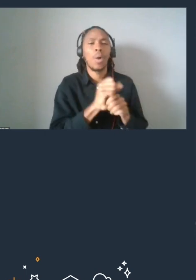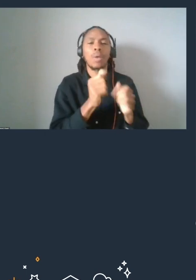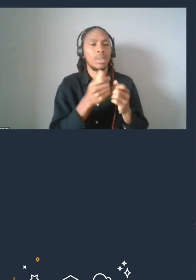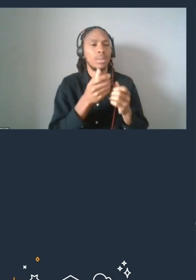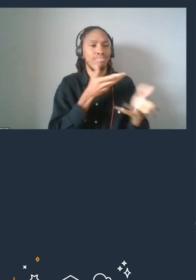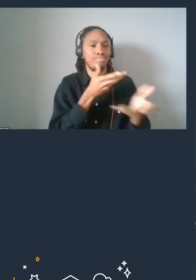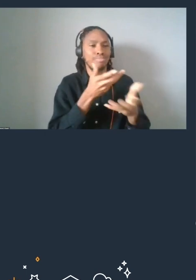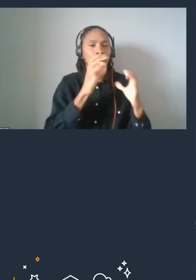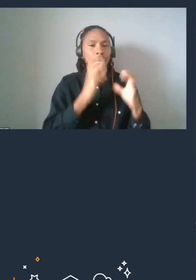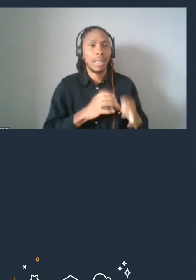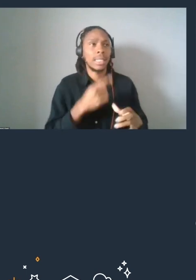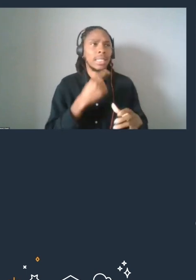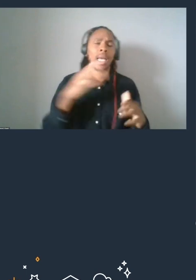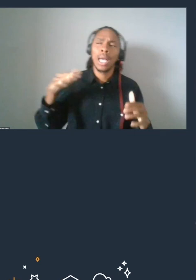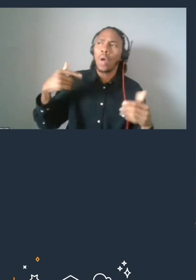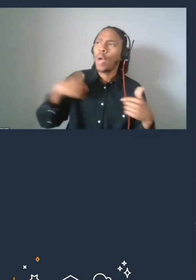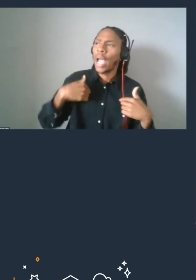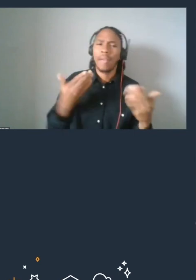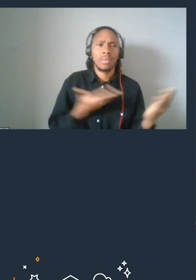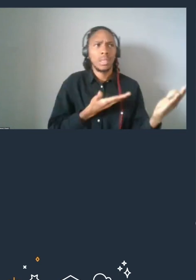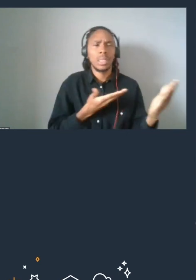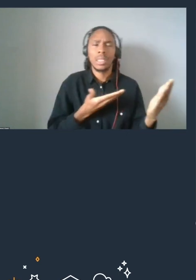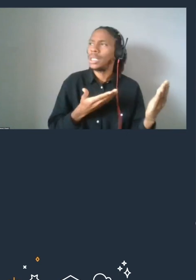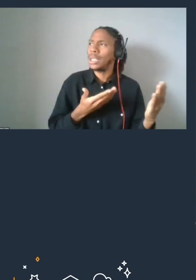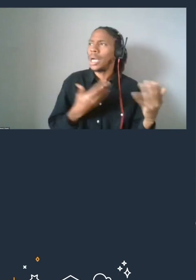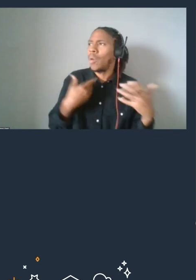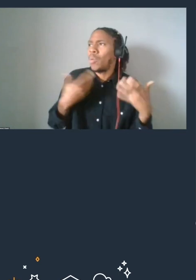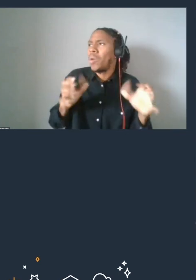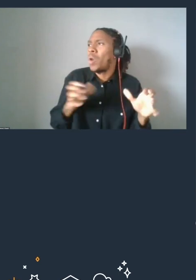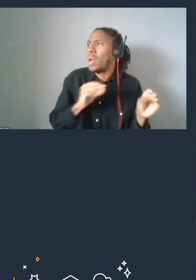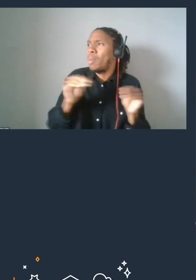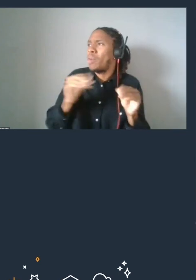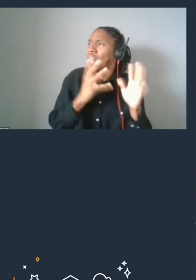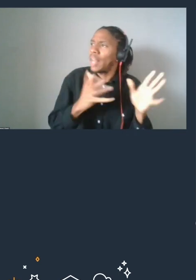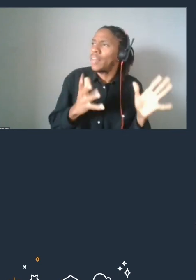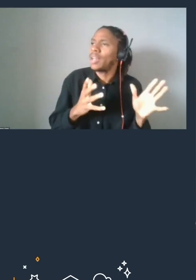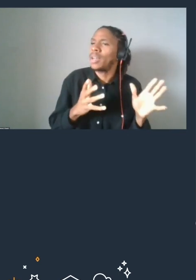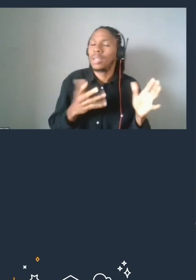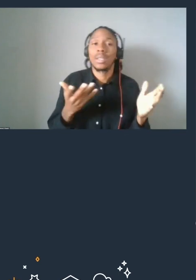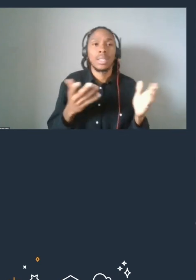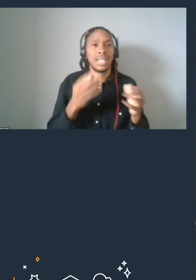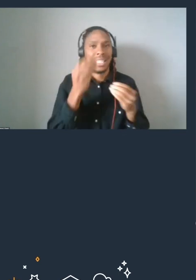"We got this stuff that we just, we don't wanna move." And again, DataSync has built-in filtering